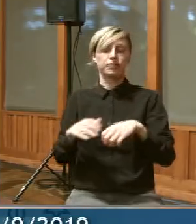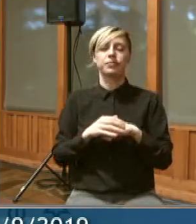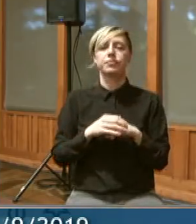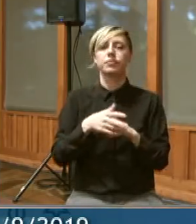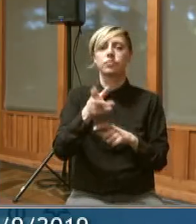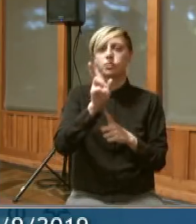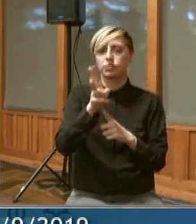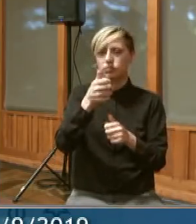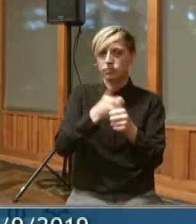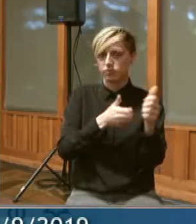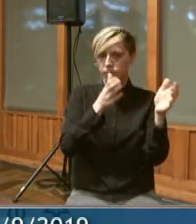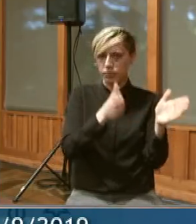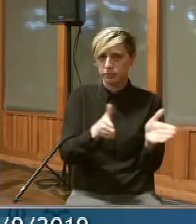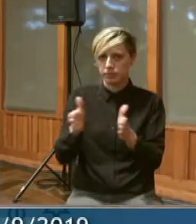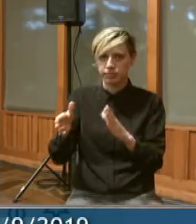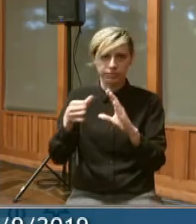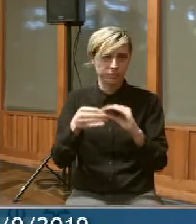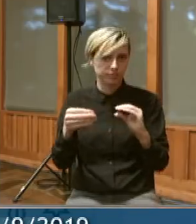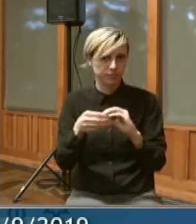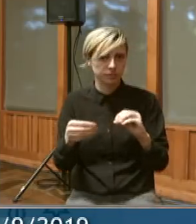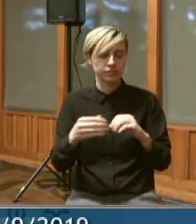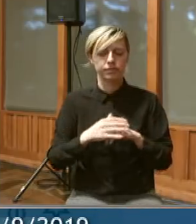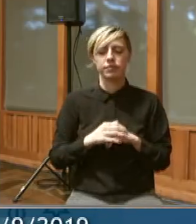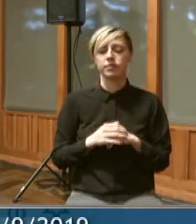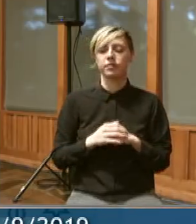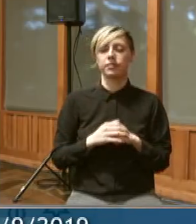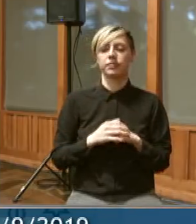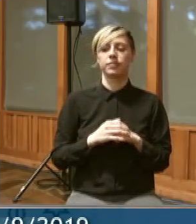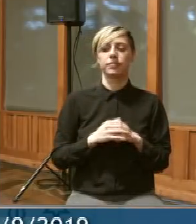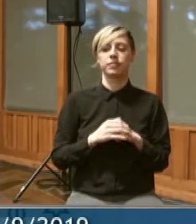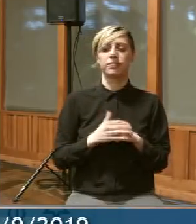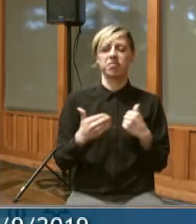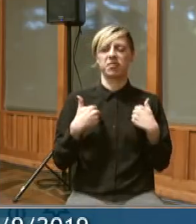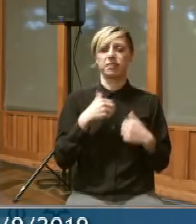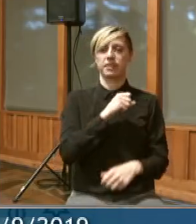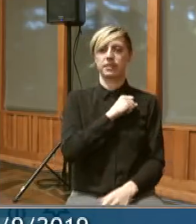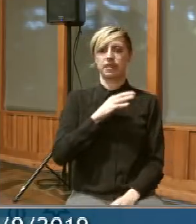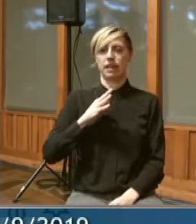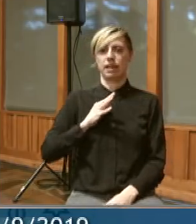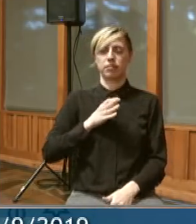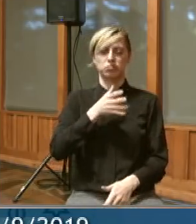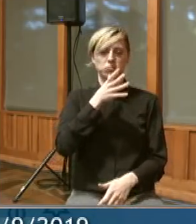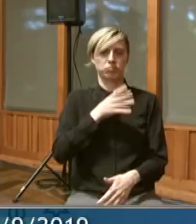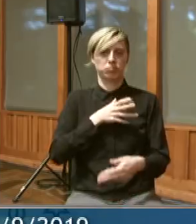I'LL CALL SIX NUMBER AT A TIME. THE FOLLOWING SIX WILL BE ON DECK IN FRONT SO I'LL CALL 12 NUMBERS.